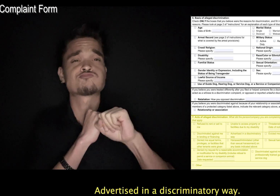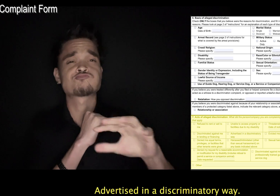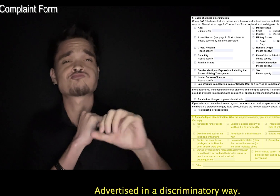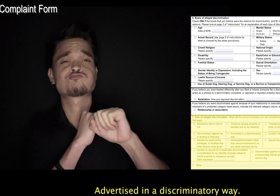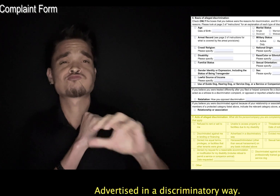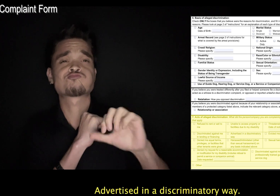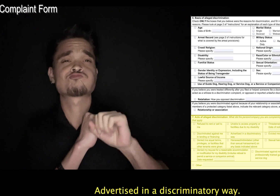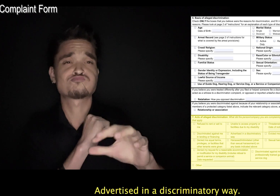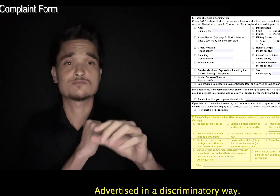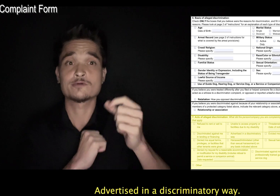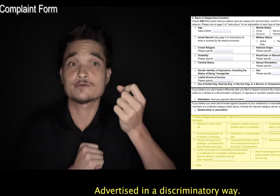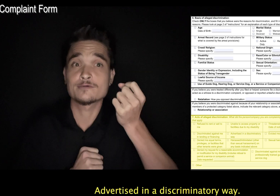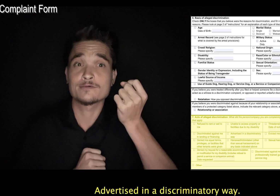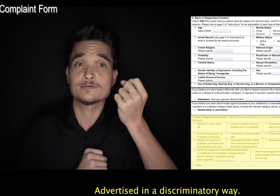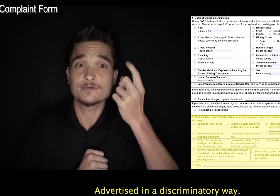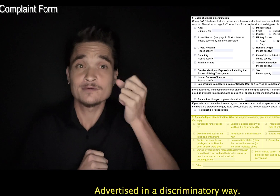Advertised in a discriminatory way.